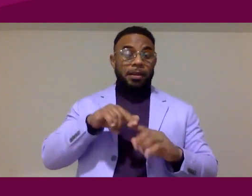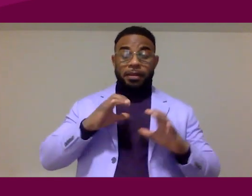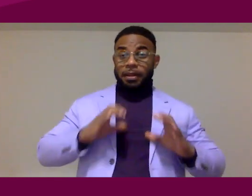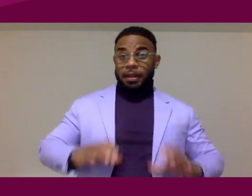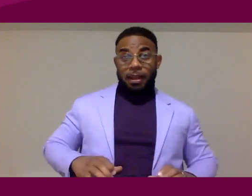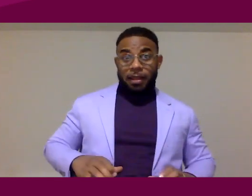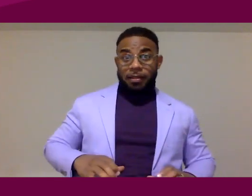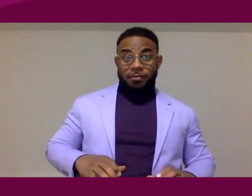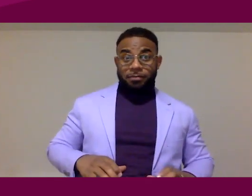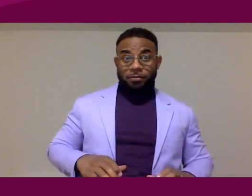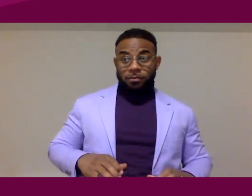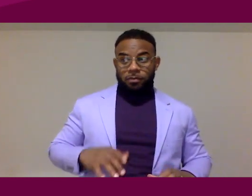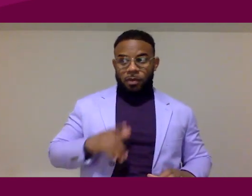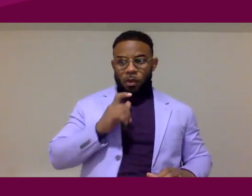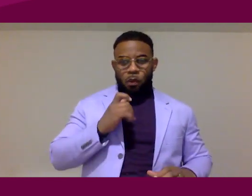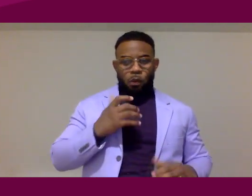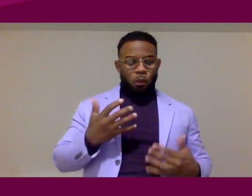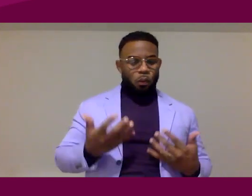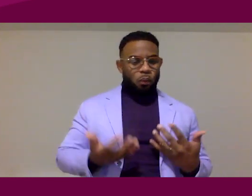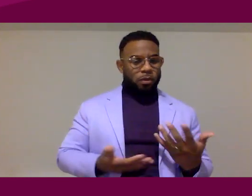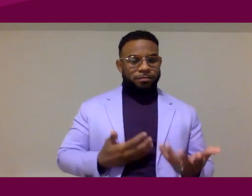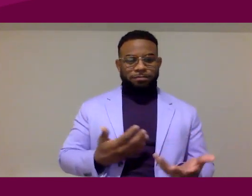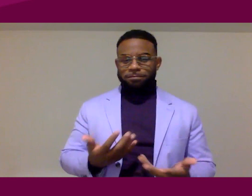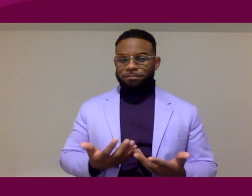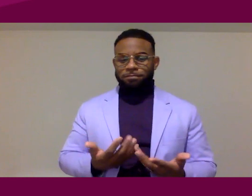who would correct those issues.